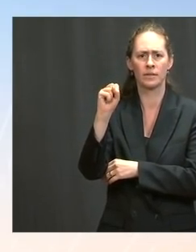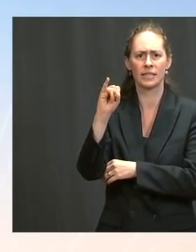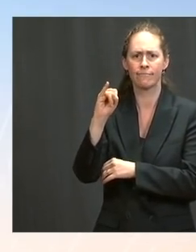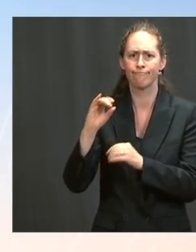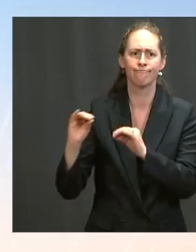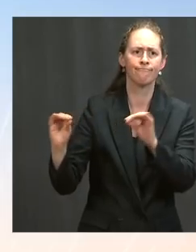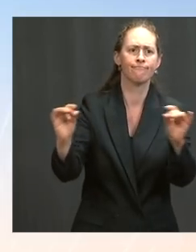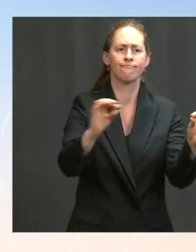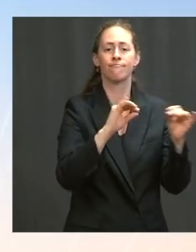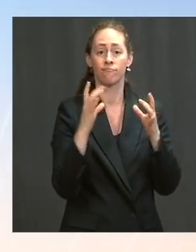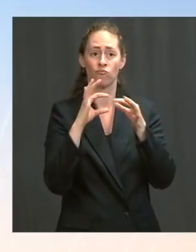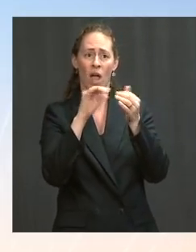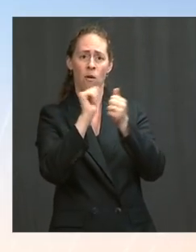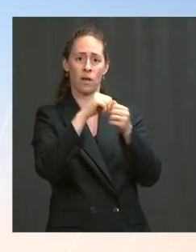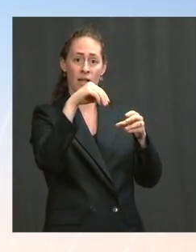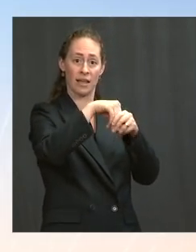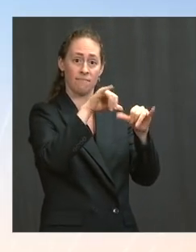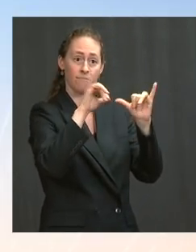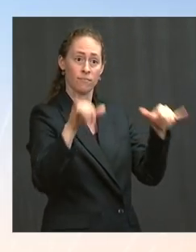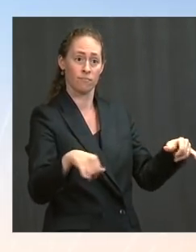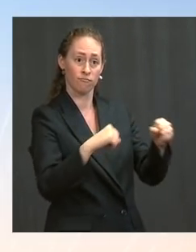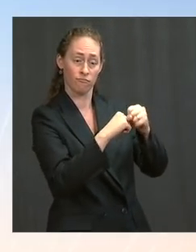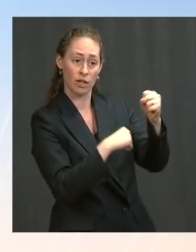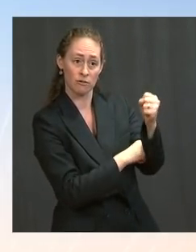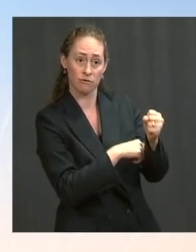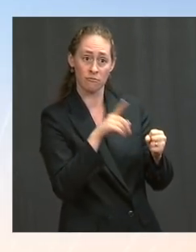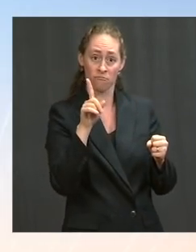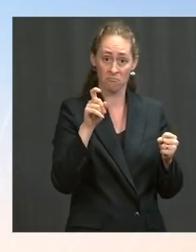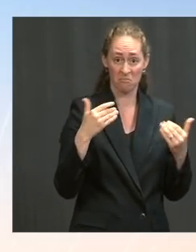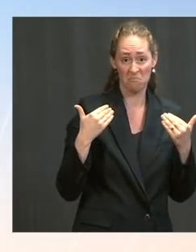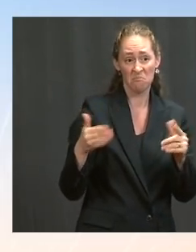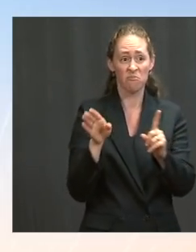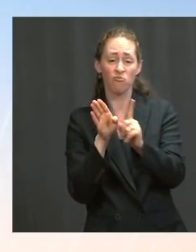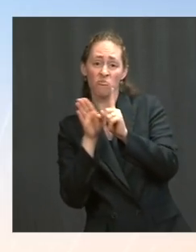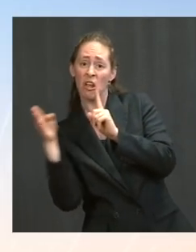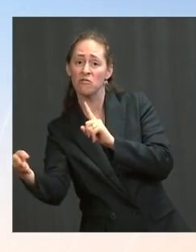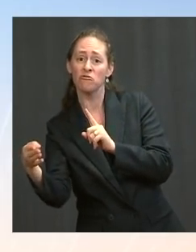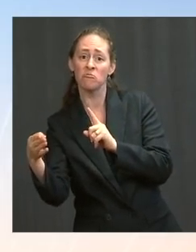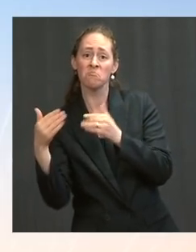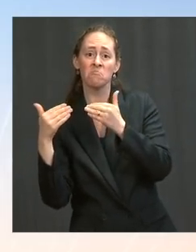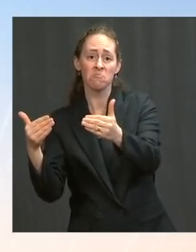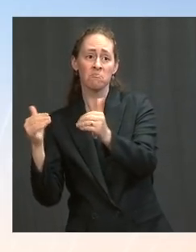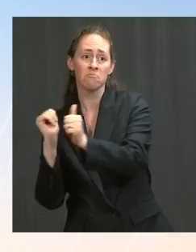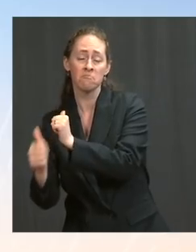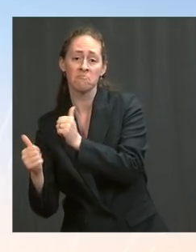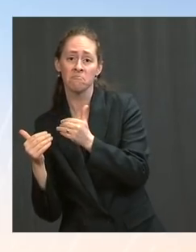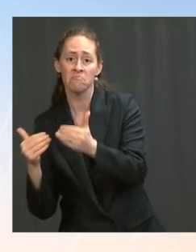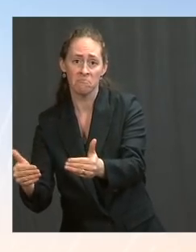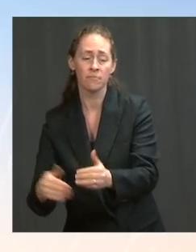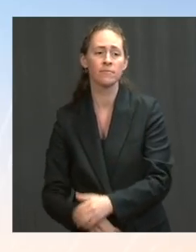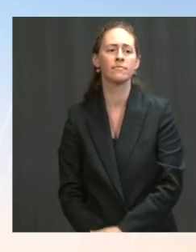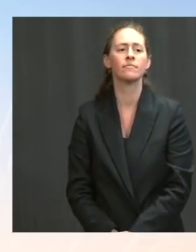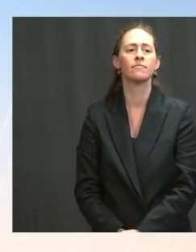from any reconciliation measures. Does President Biden intend to tell congressional leaders what to do on this matter?